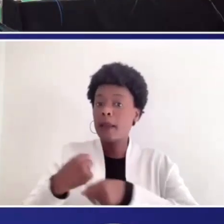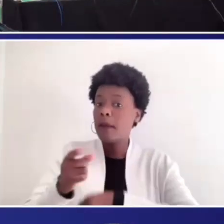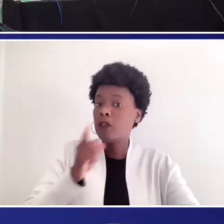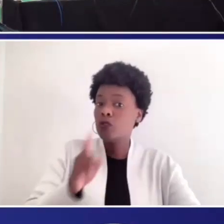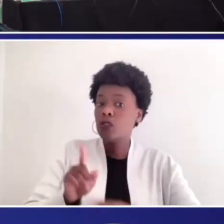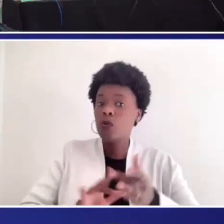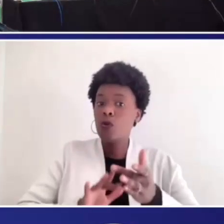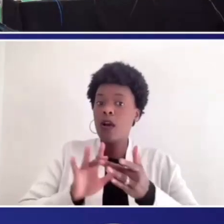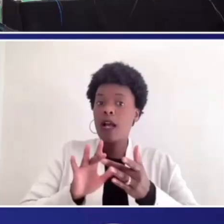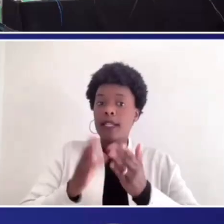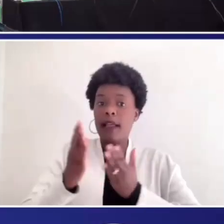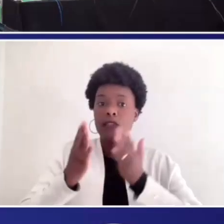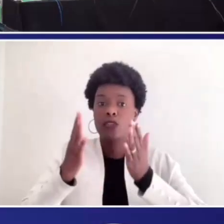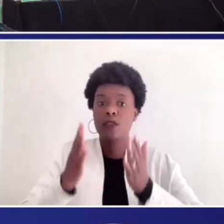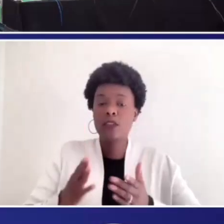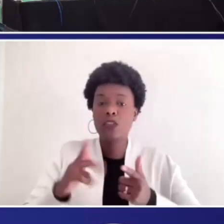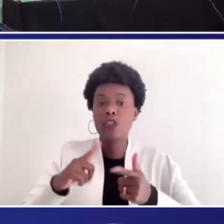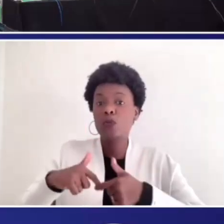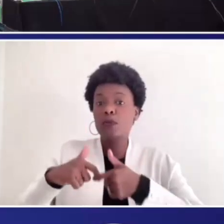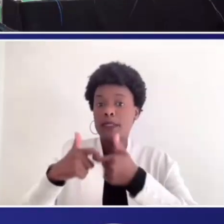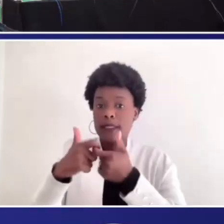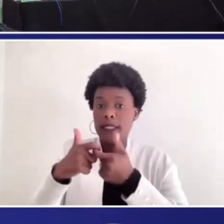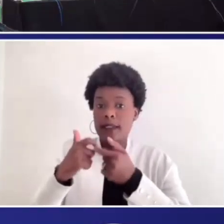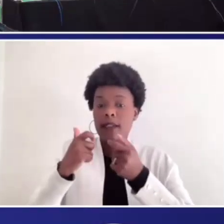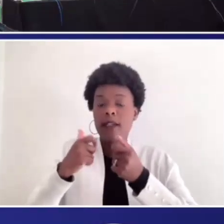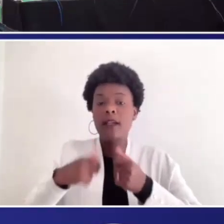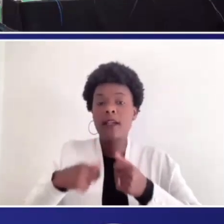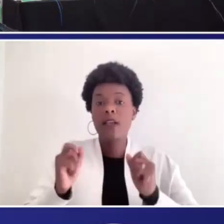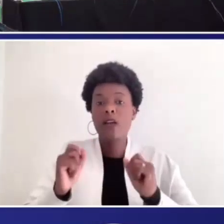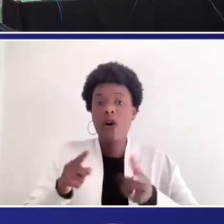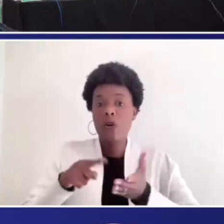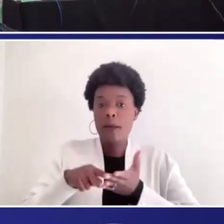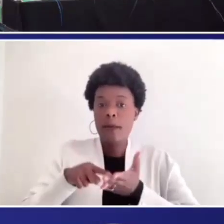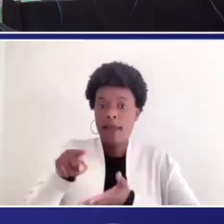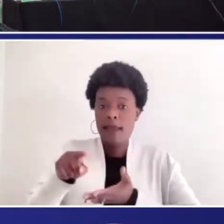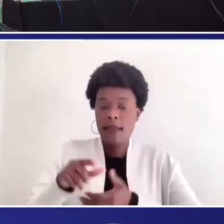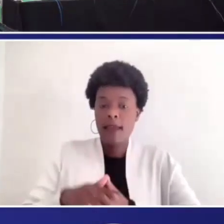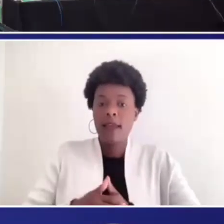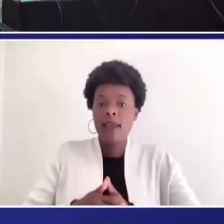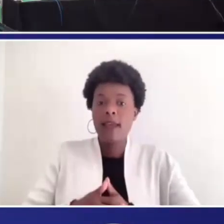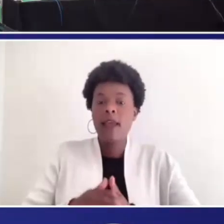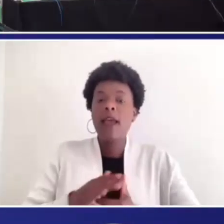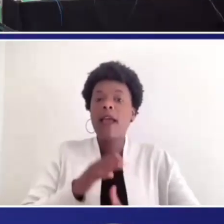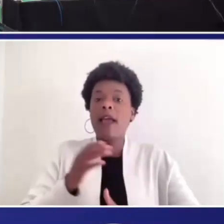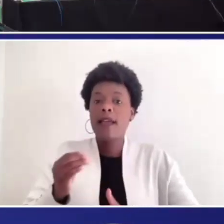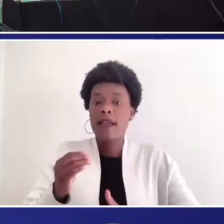servicer to suspend your potential autopay, if you're on autopay, and please make sure that you contact the